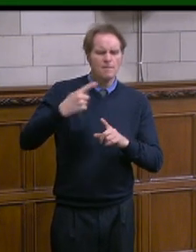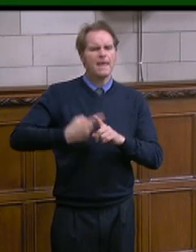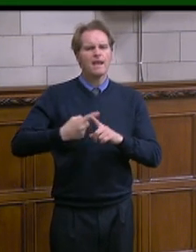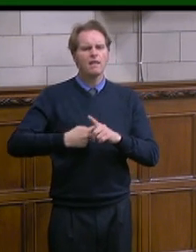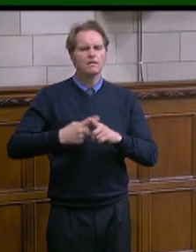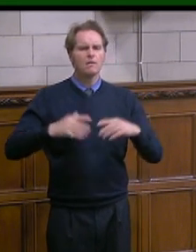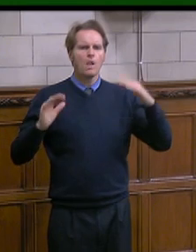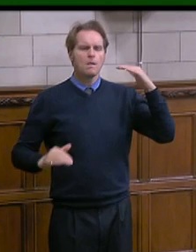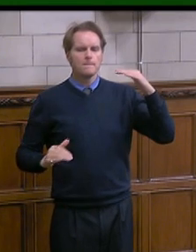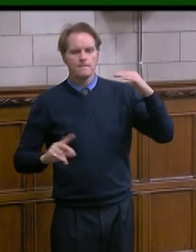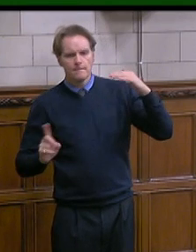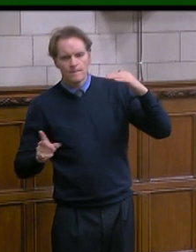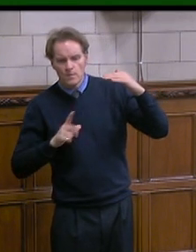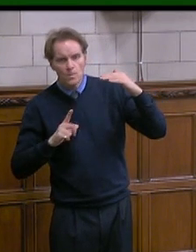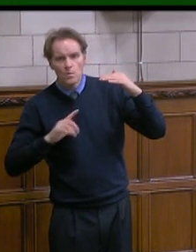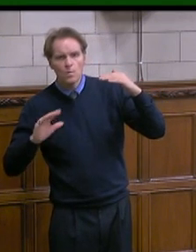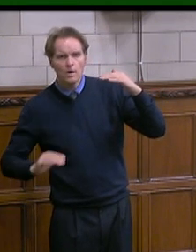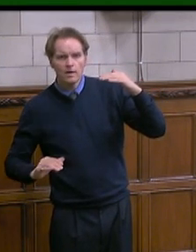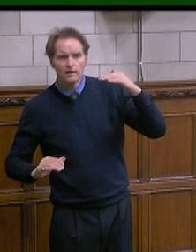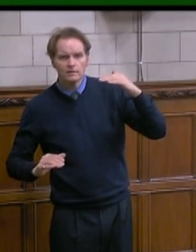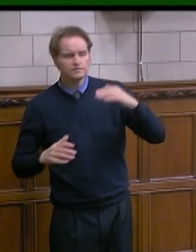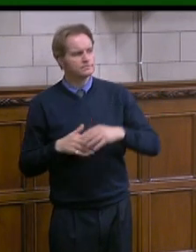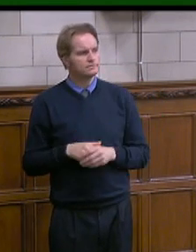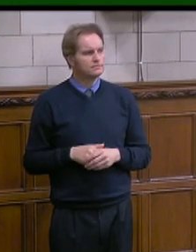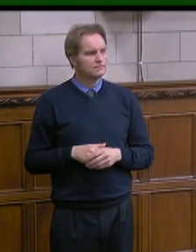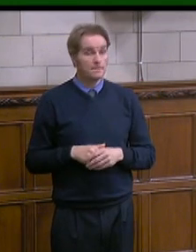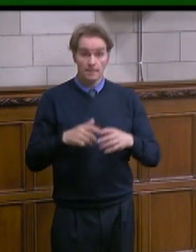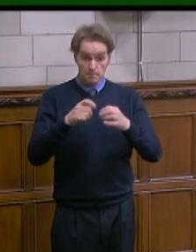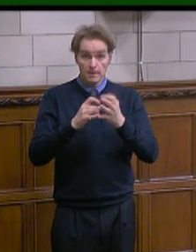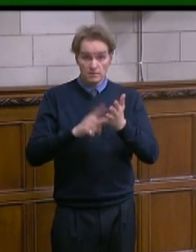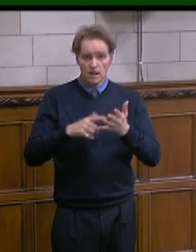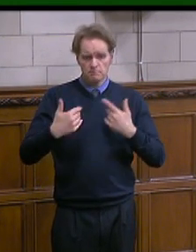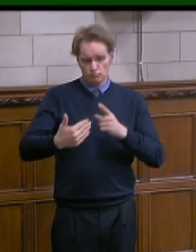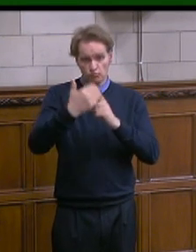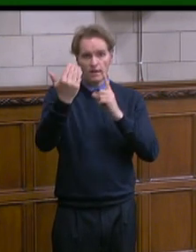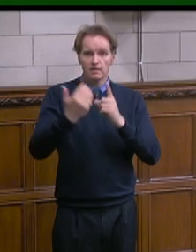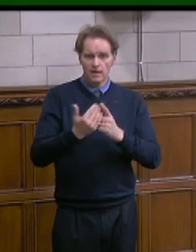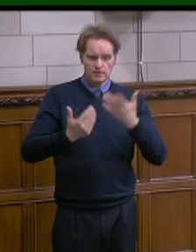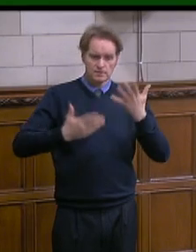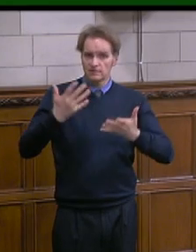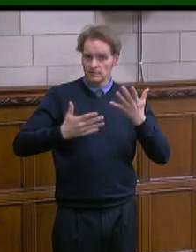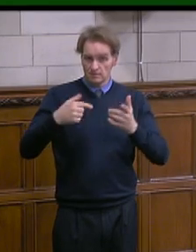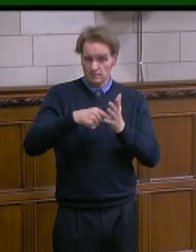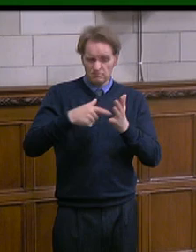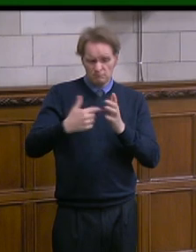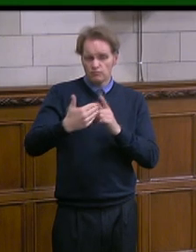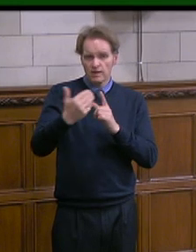In 2003, in UK terms, BSL was officially recognised as a language in its own right by the Department